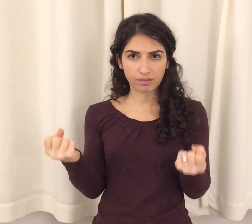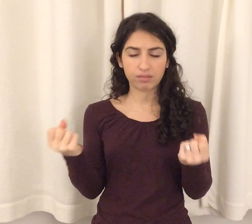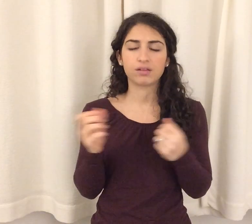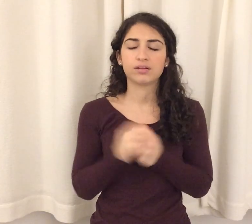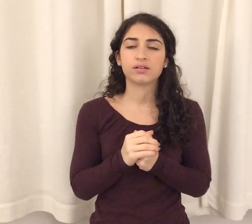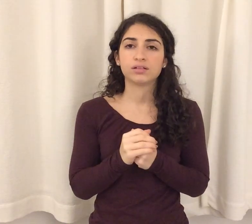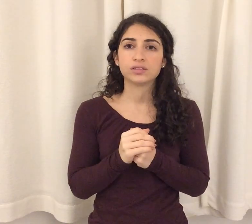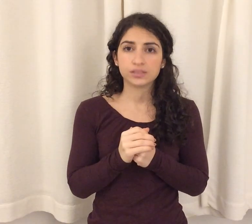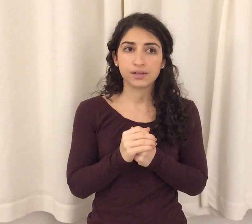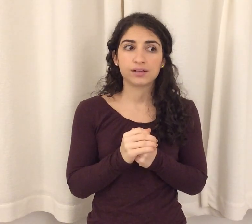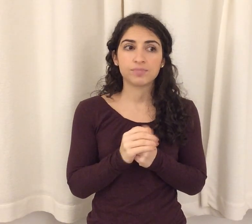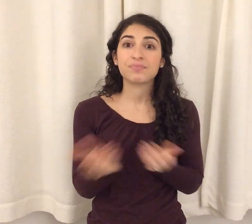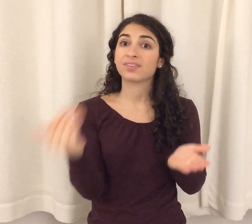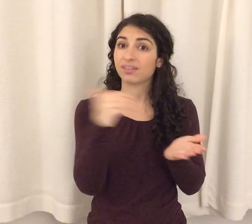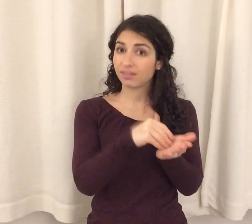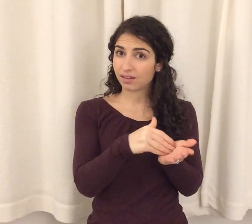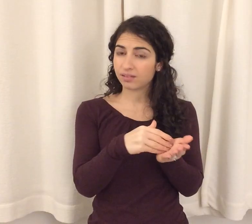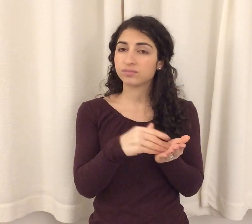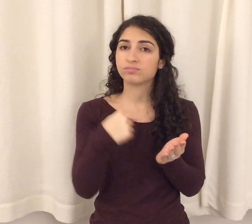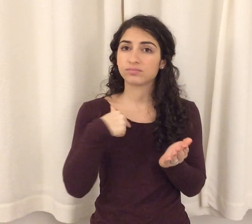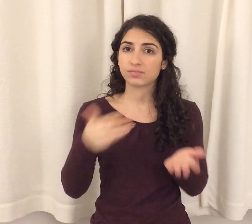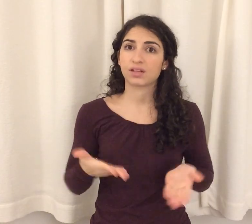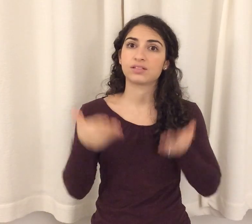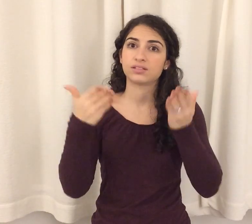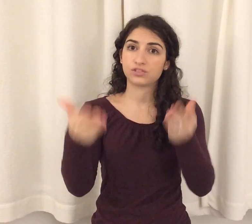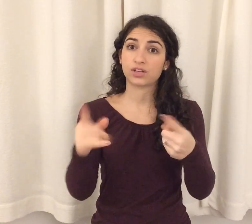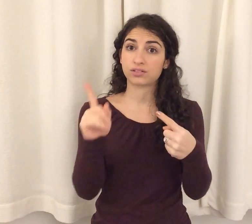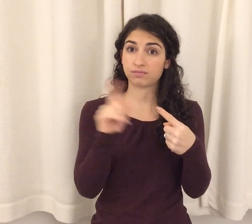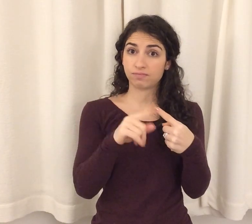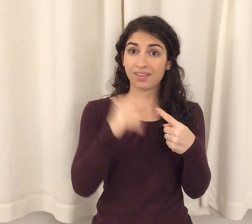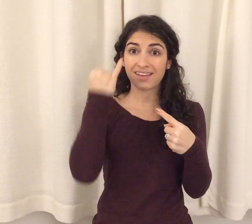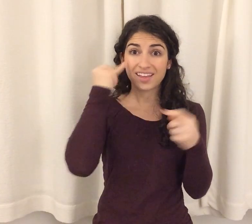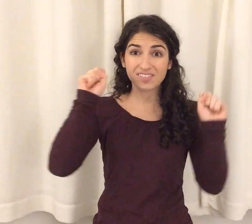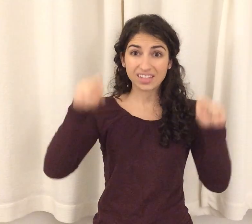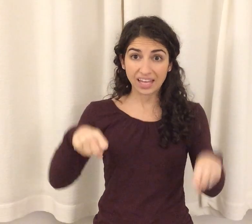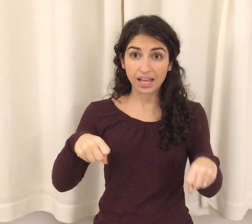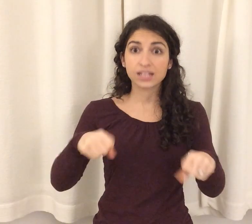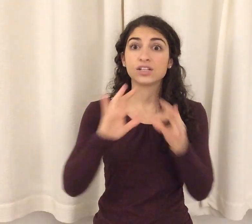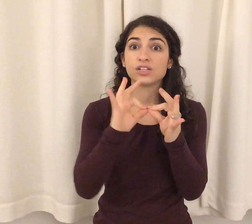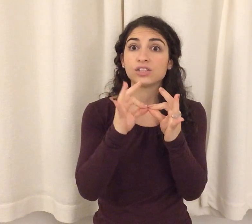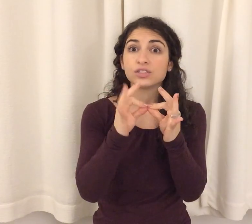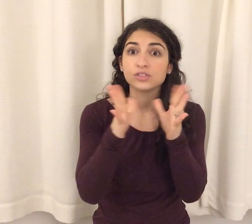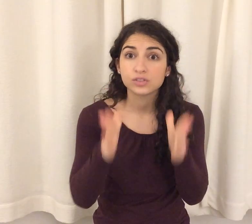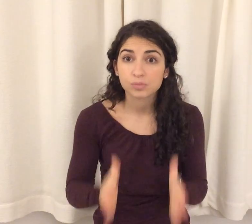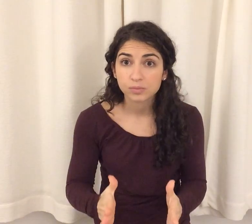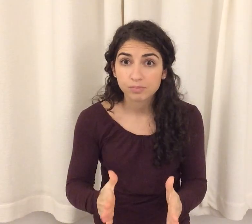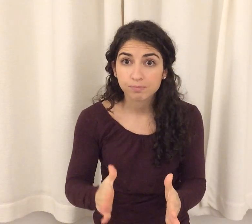someone's health. Again, I strongly suggest first if you can you must get an